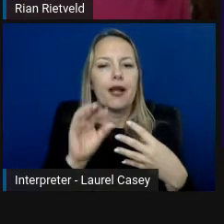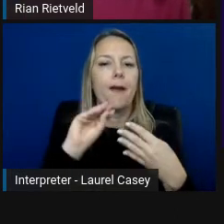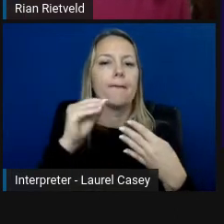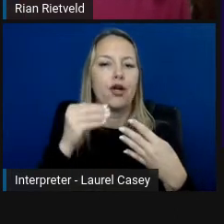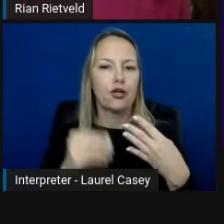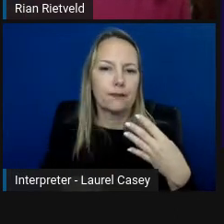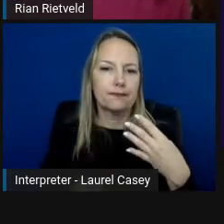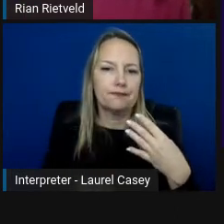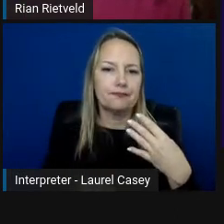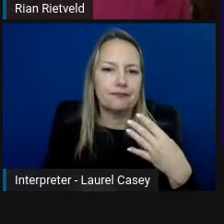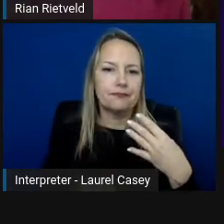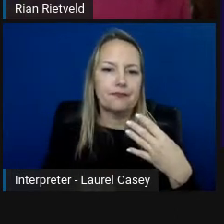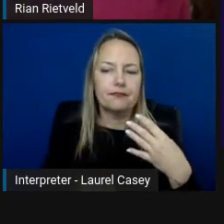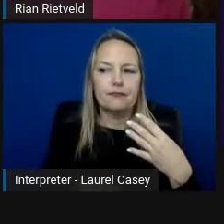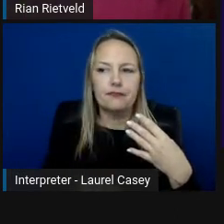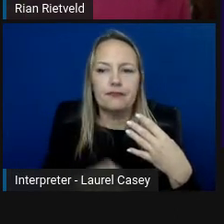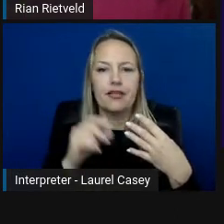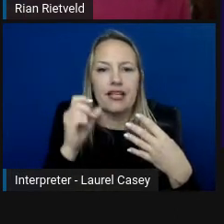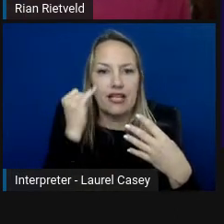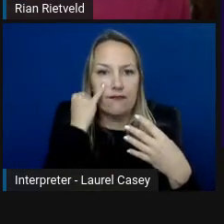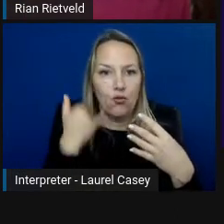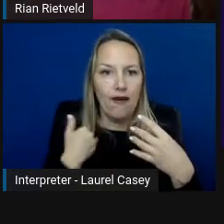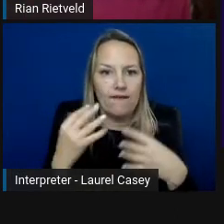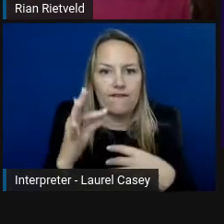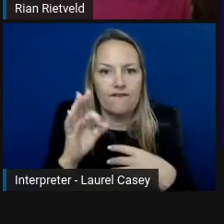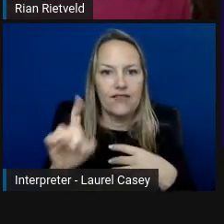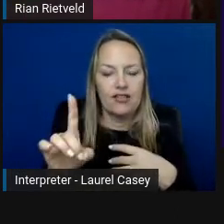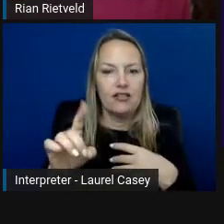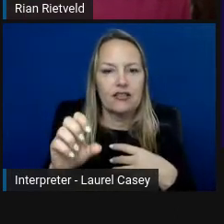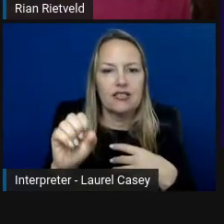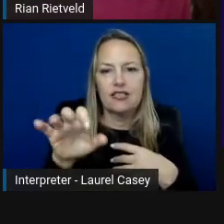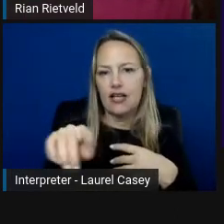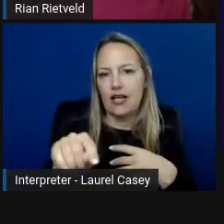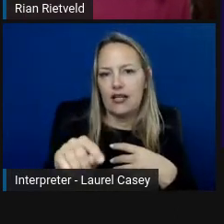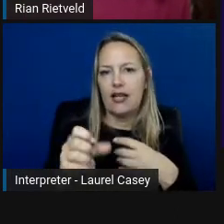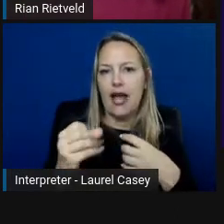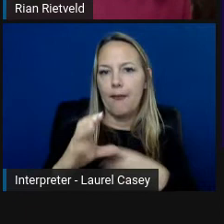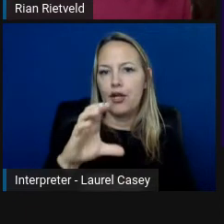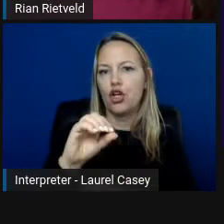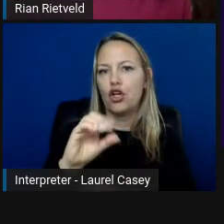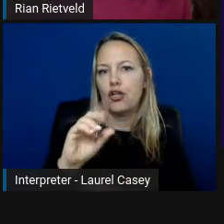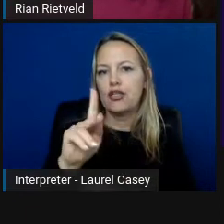If you have a field set, how many cookies is announced with each selection?